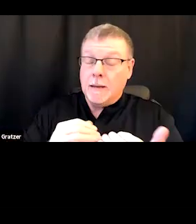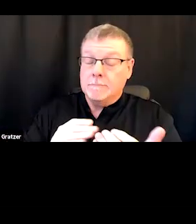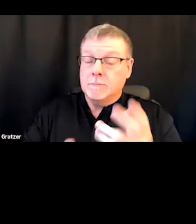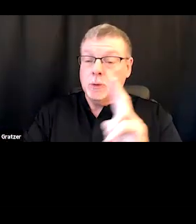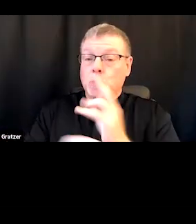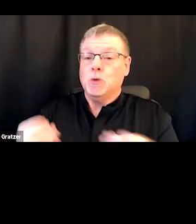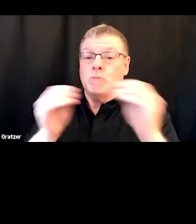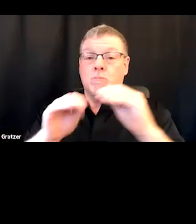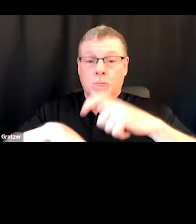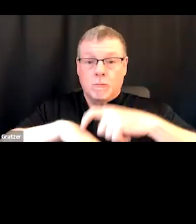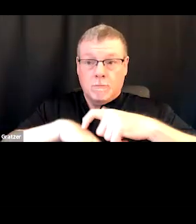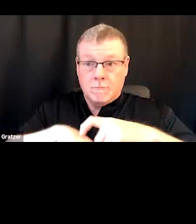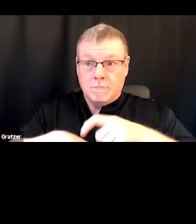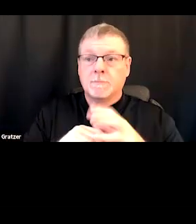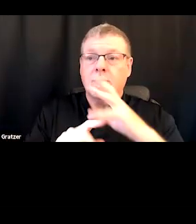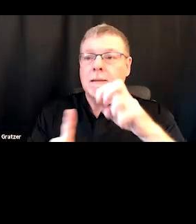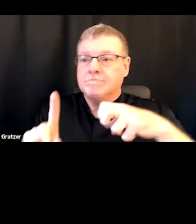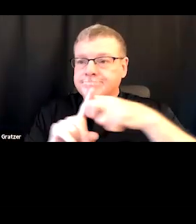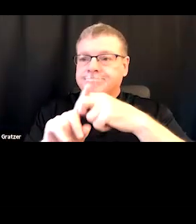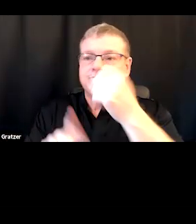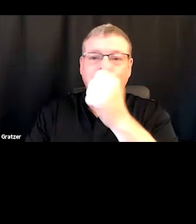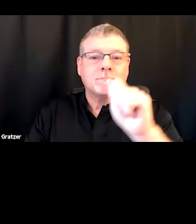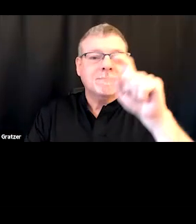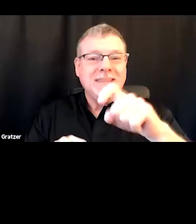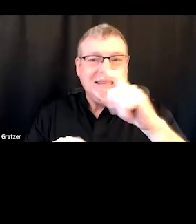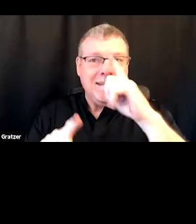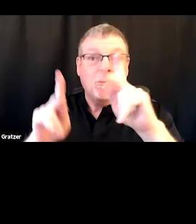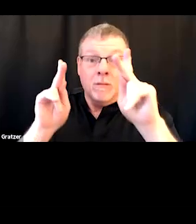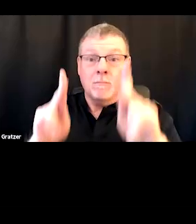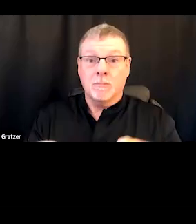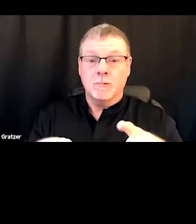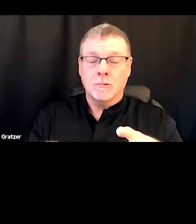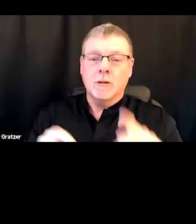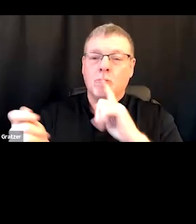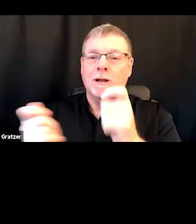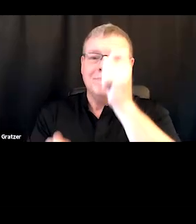and pinpoint any needs of that person, really kind of tailor our support.